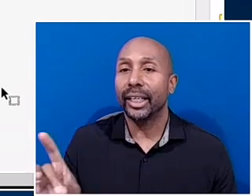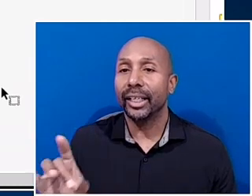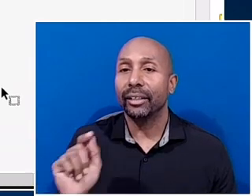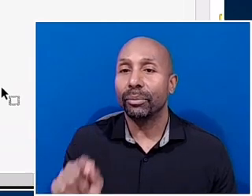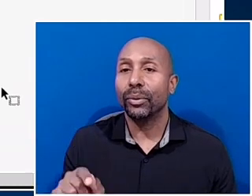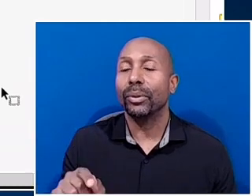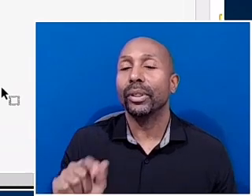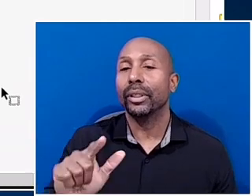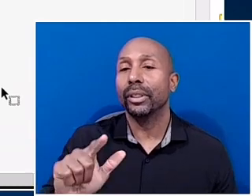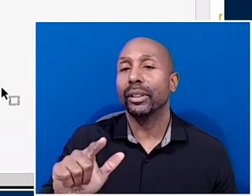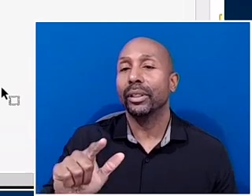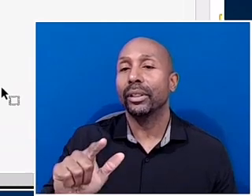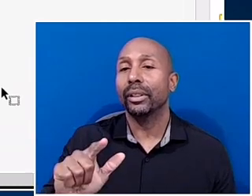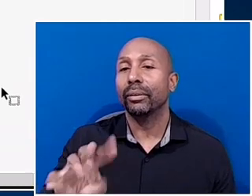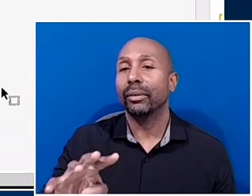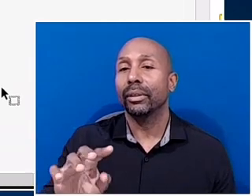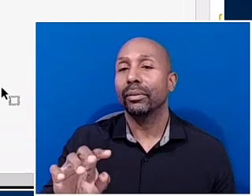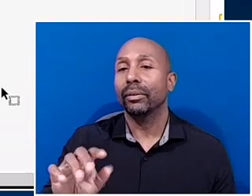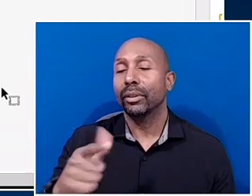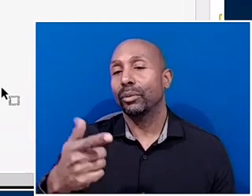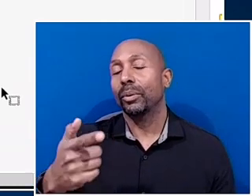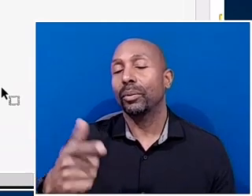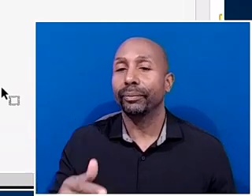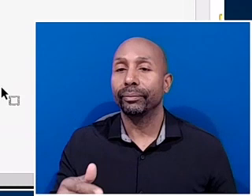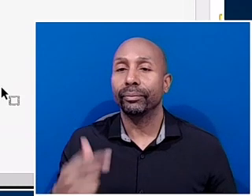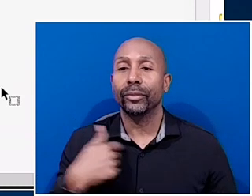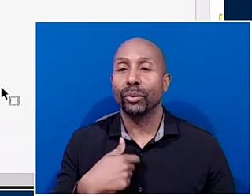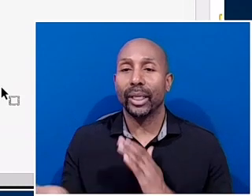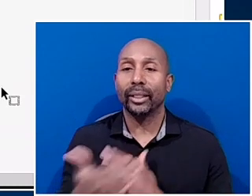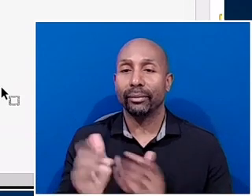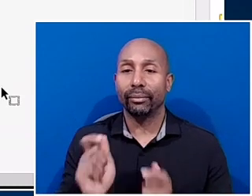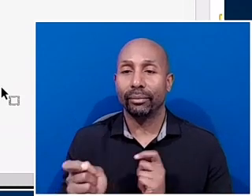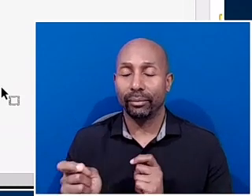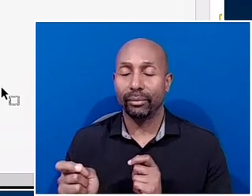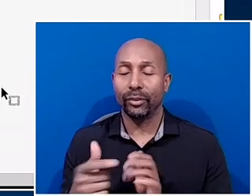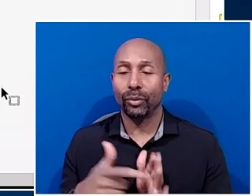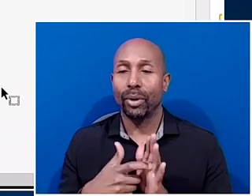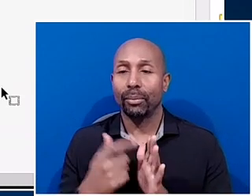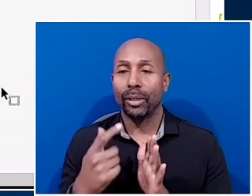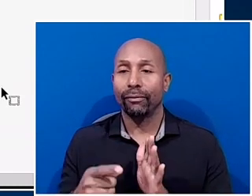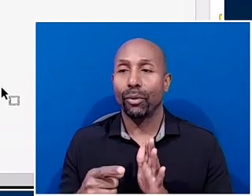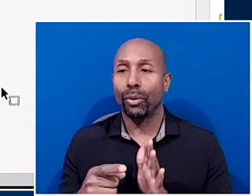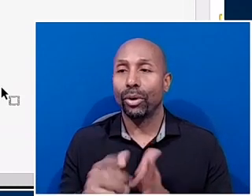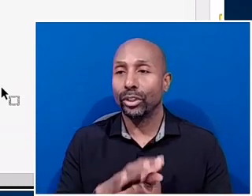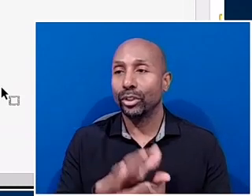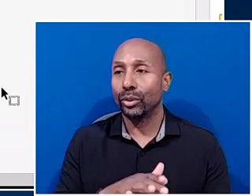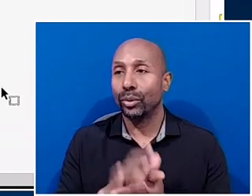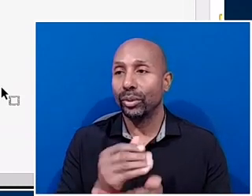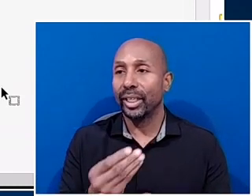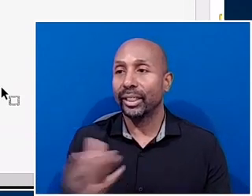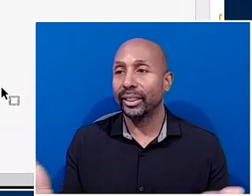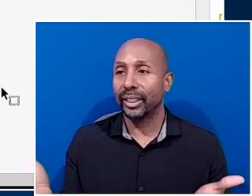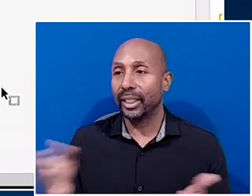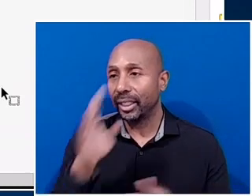requirements for cases where a school disbursed direct loan funds to a student